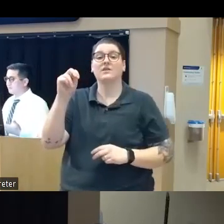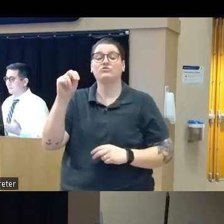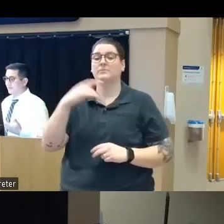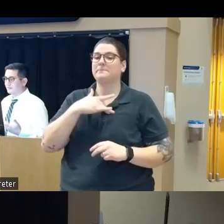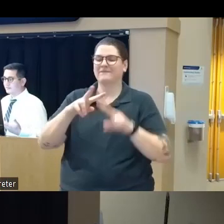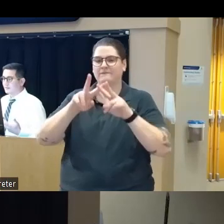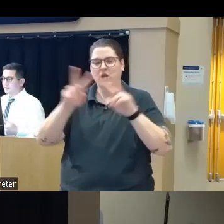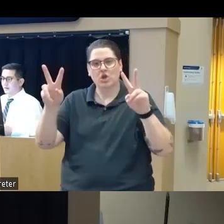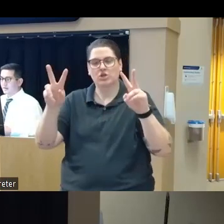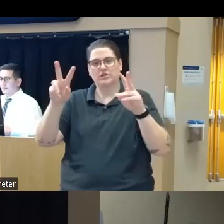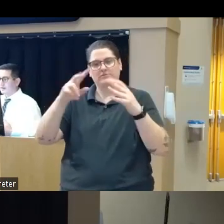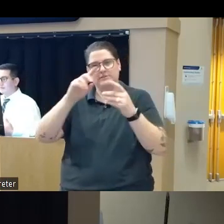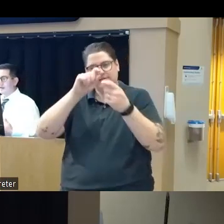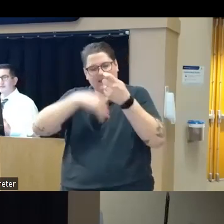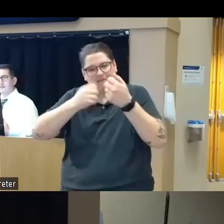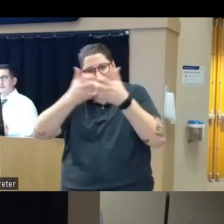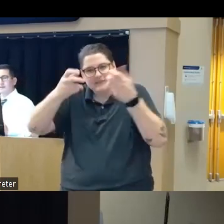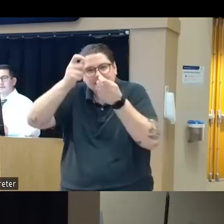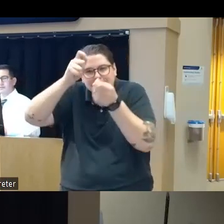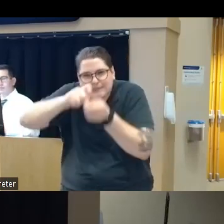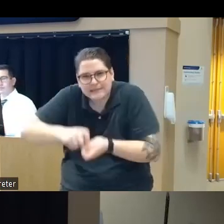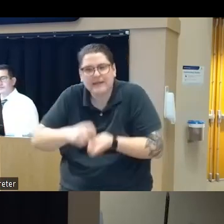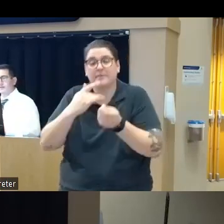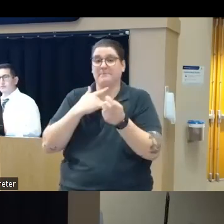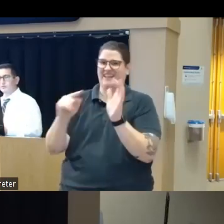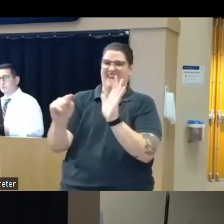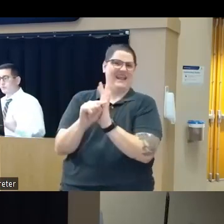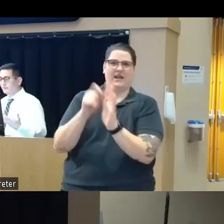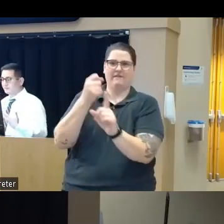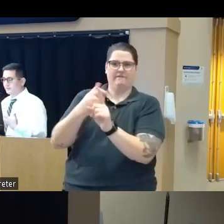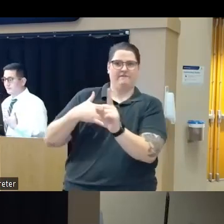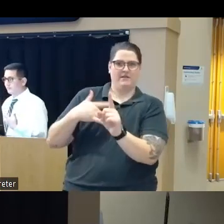being complex negative in content and they're interpreted to have personal relevance to